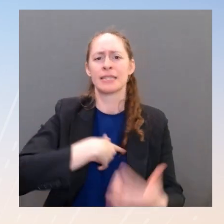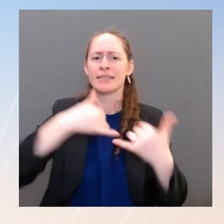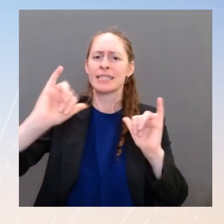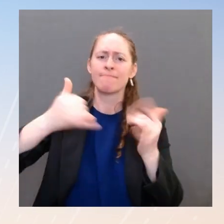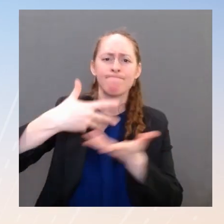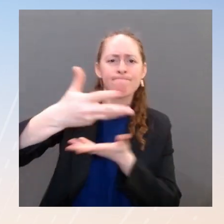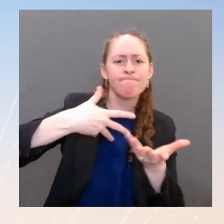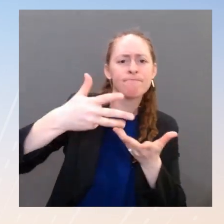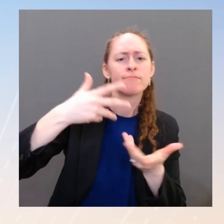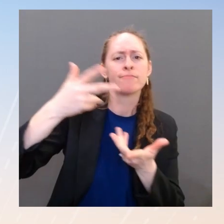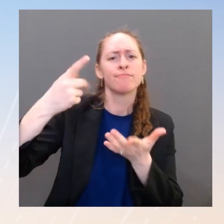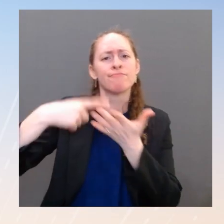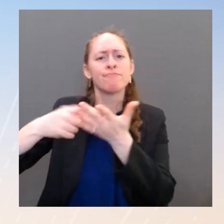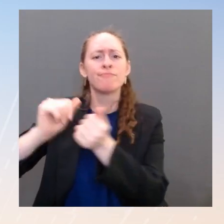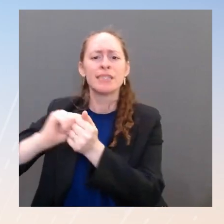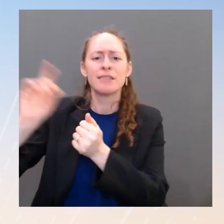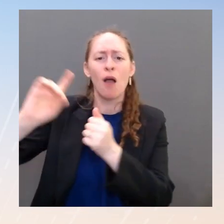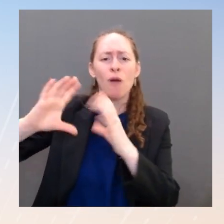Thanks so much, everyone. We'll see you tomorrow.